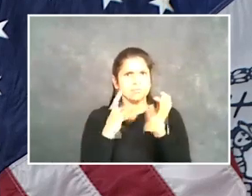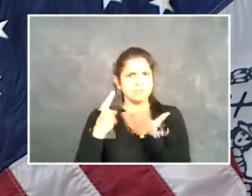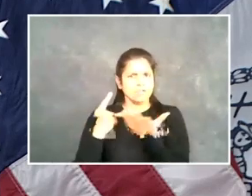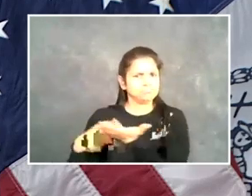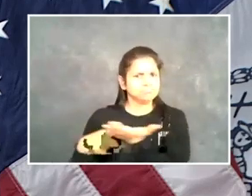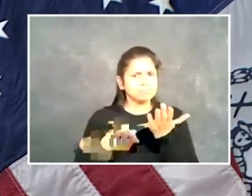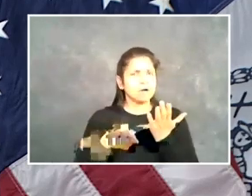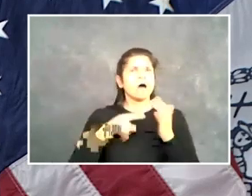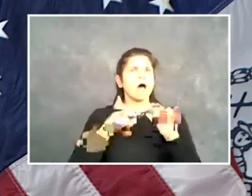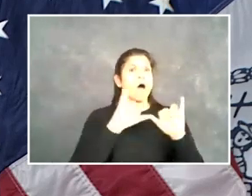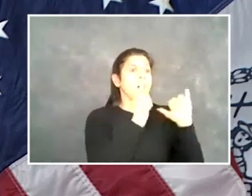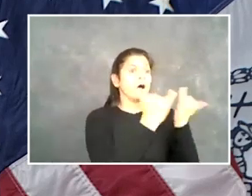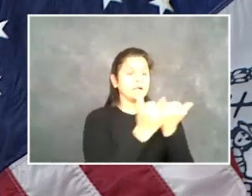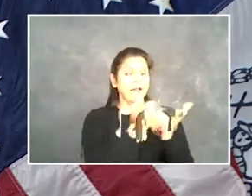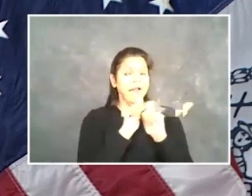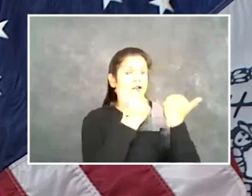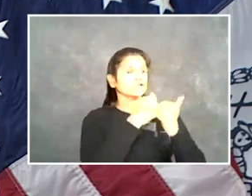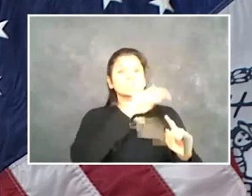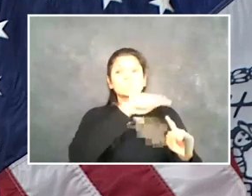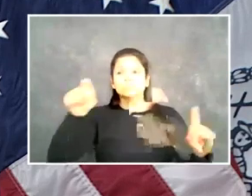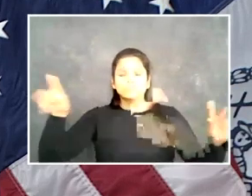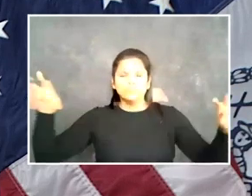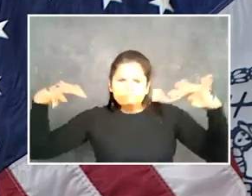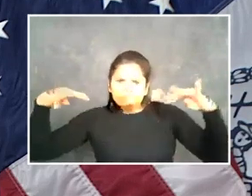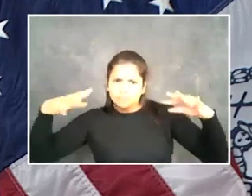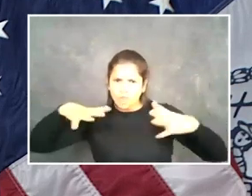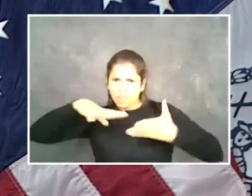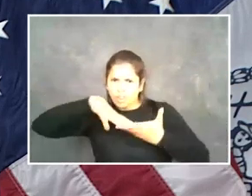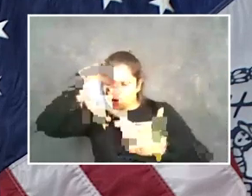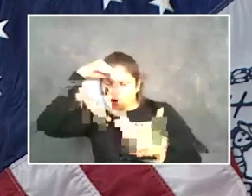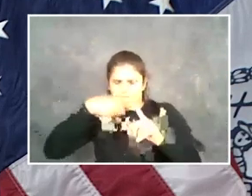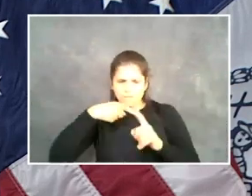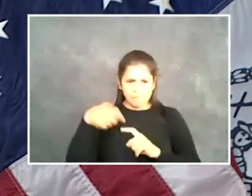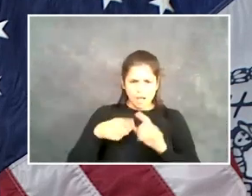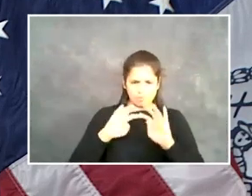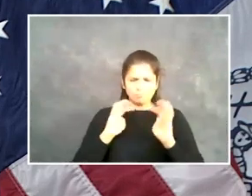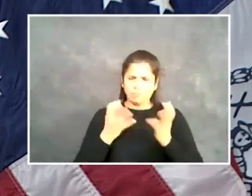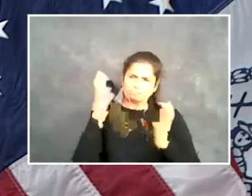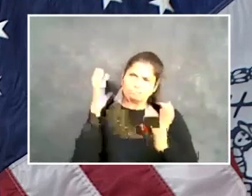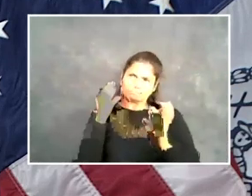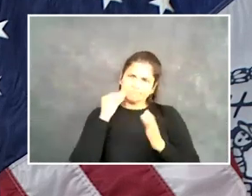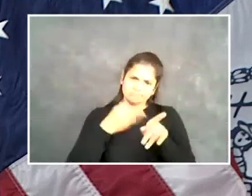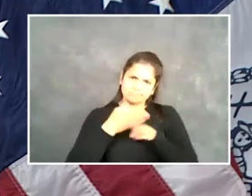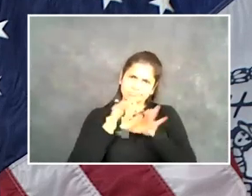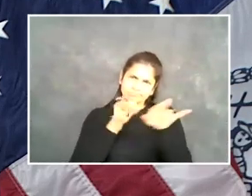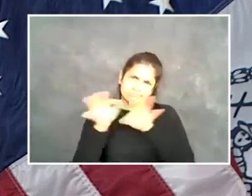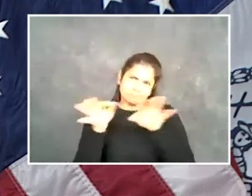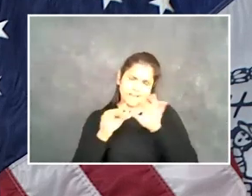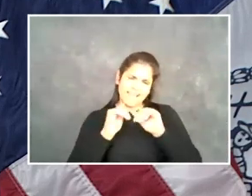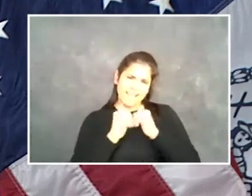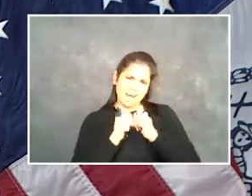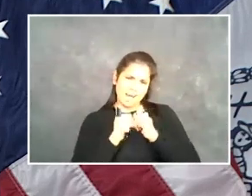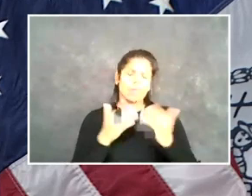YOUR IDEA WITH ALL DUE RESPECT, JULIA, OF WHAT IS A QUALIFICATION. YOU HAVE THE RIGHT TO YOUR OPINION, I'LL TELL YOU WHAT A